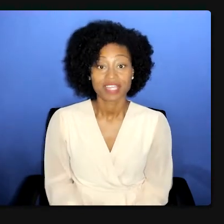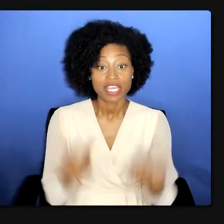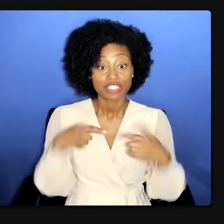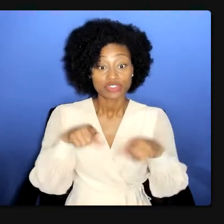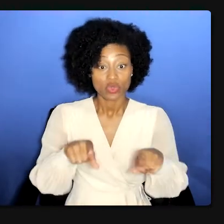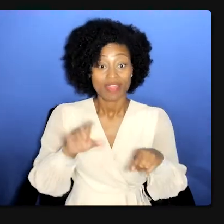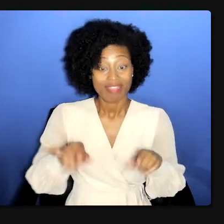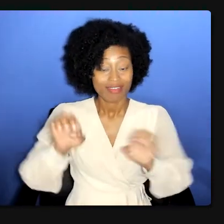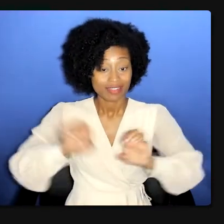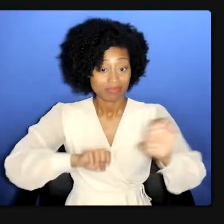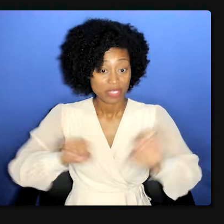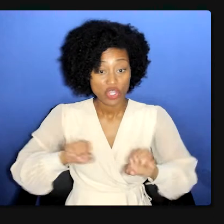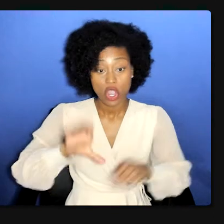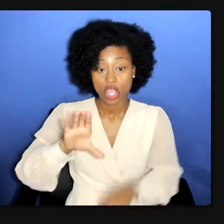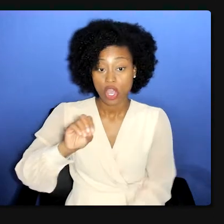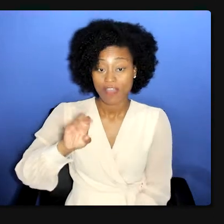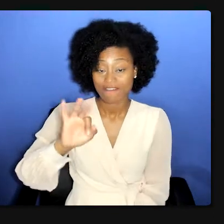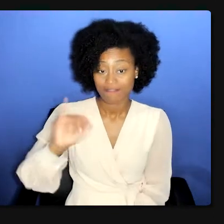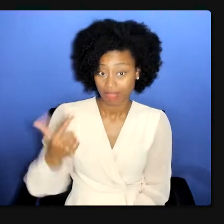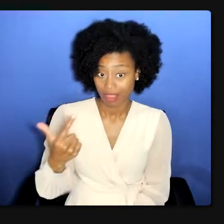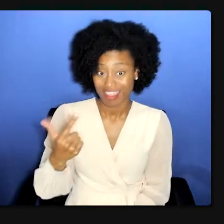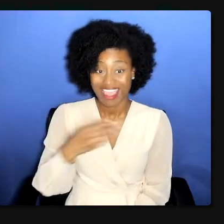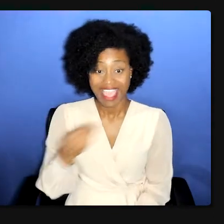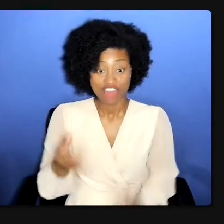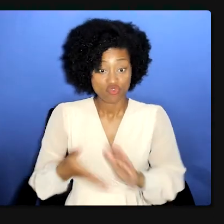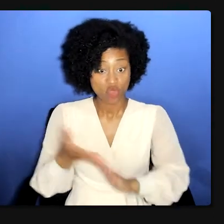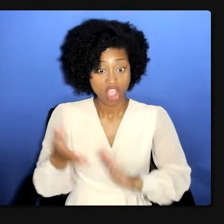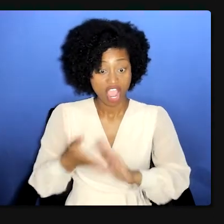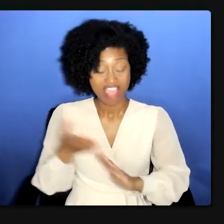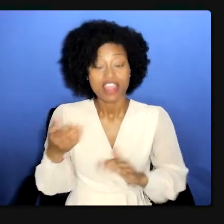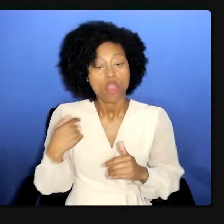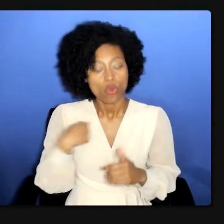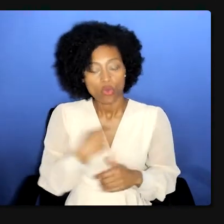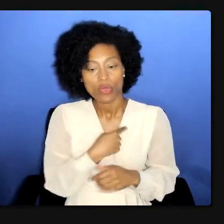During the experiment configuration and running stage,